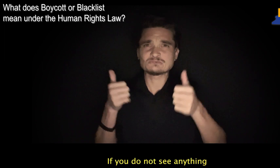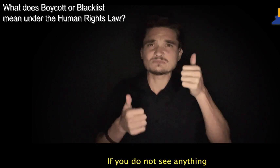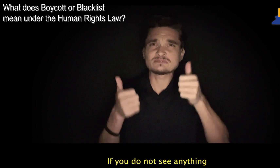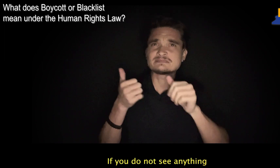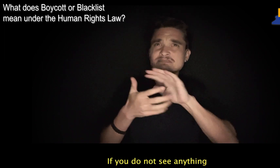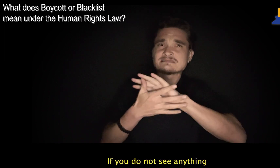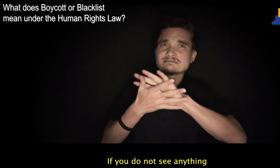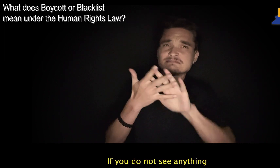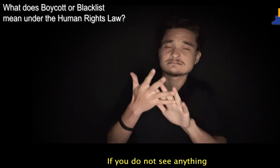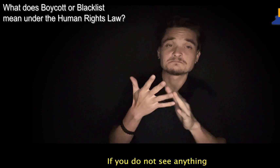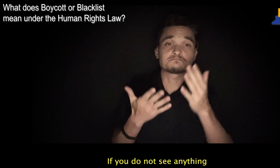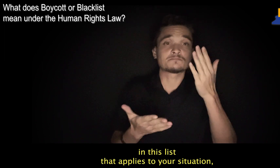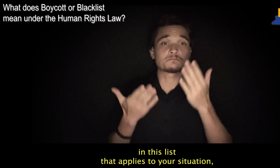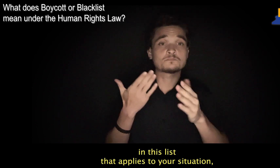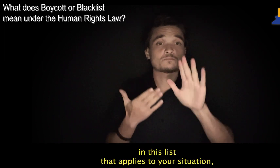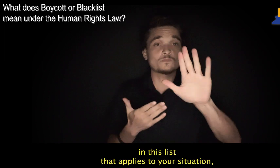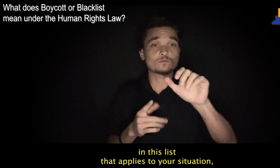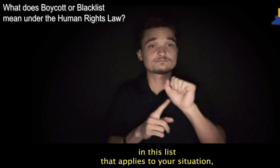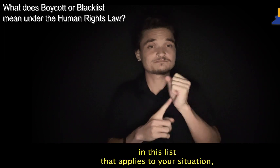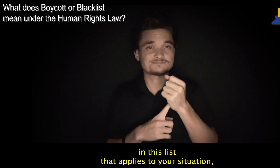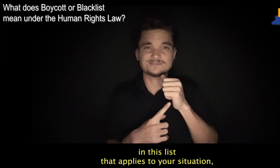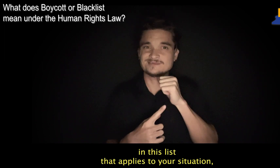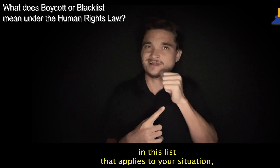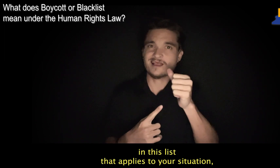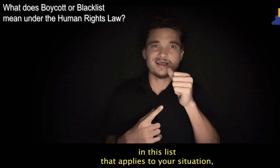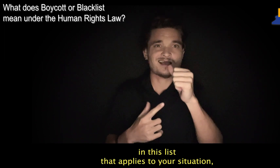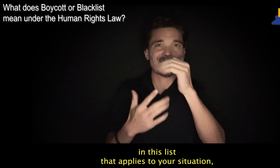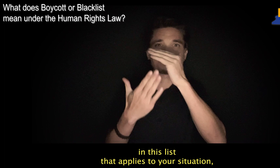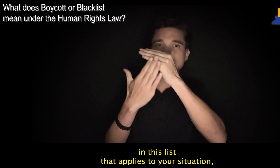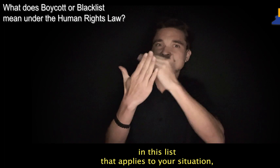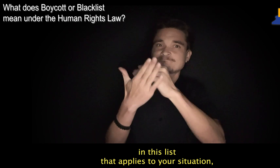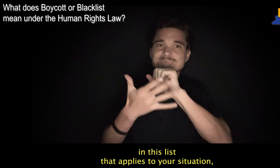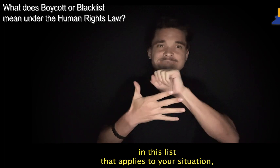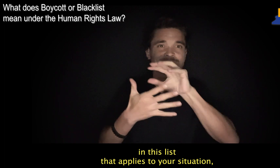If you do not see anything in this list that applies to your situation,